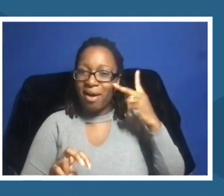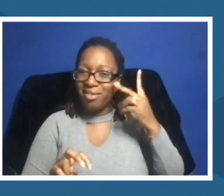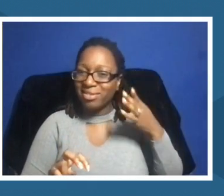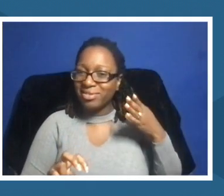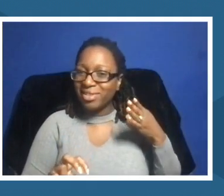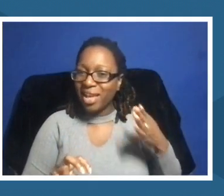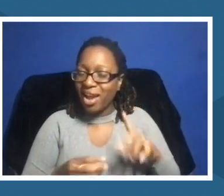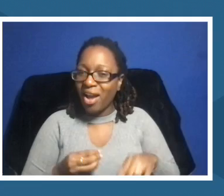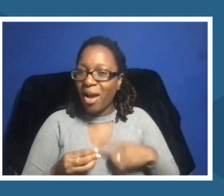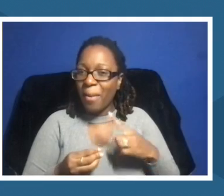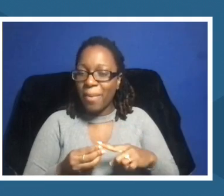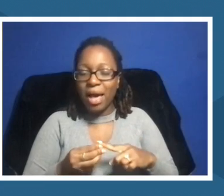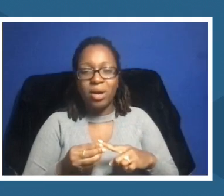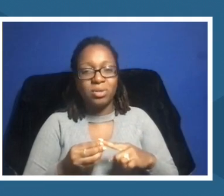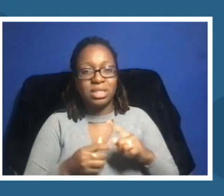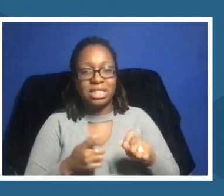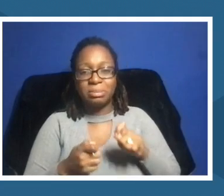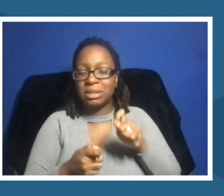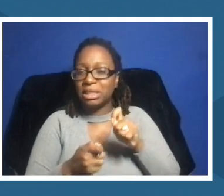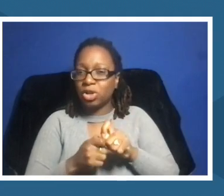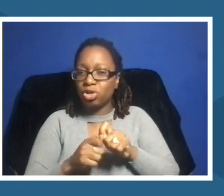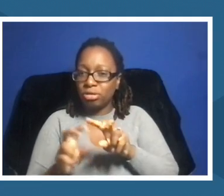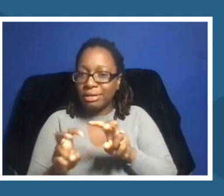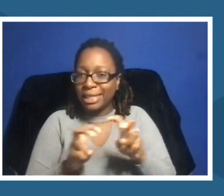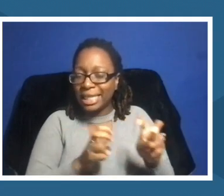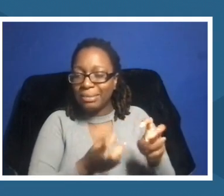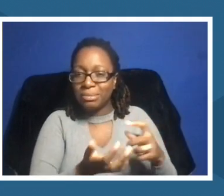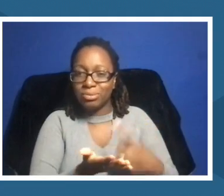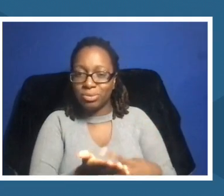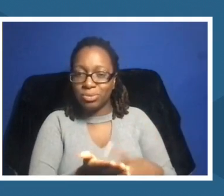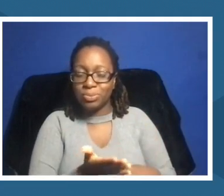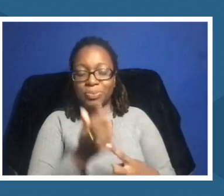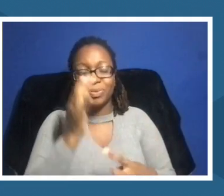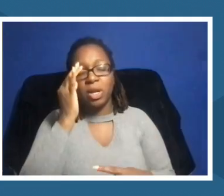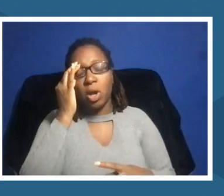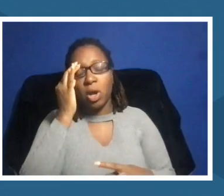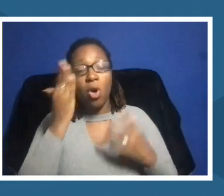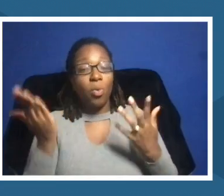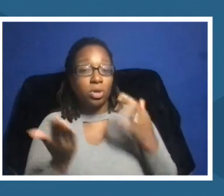admissions um what are right sort of the